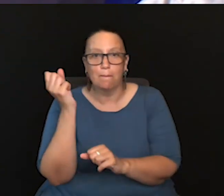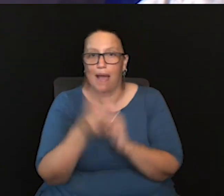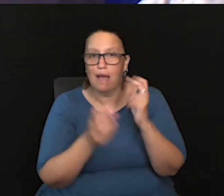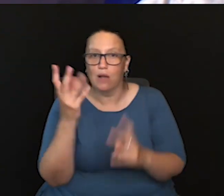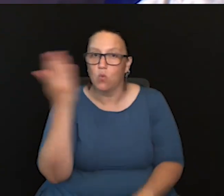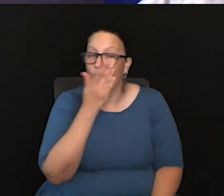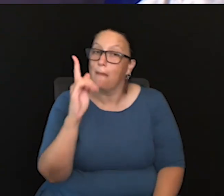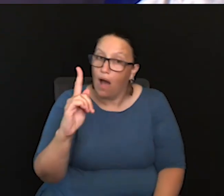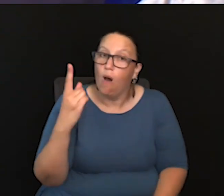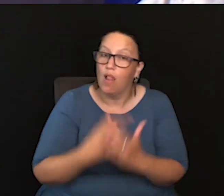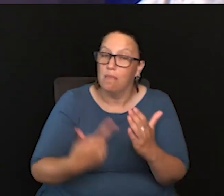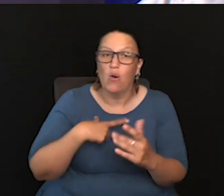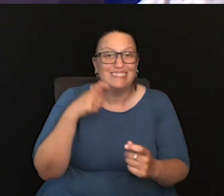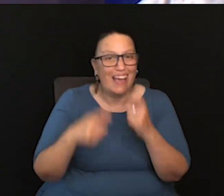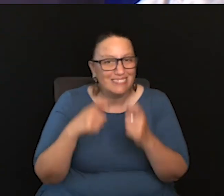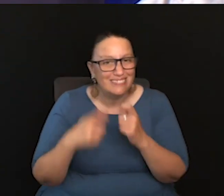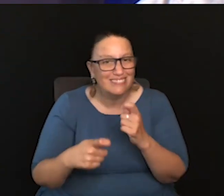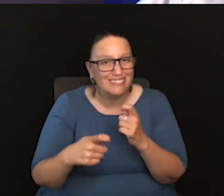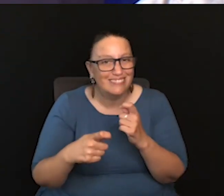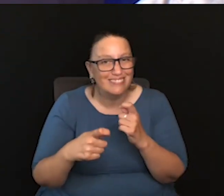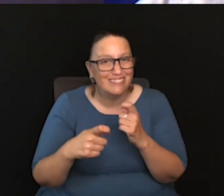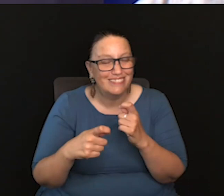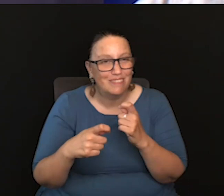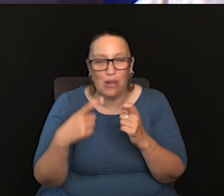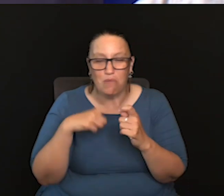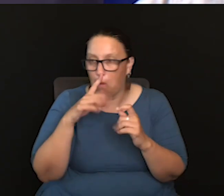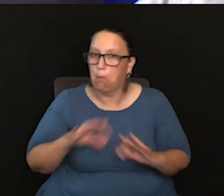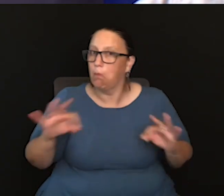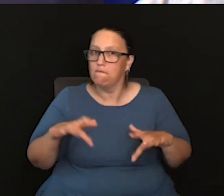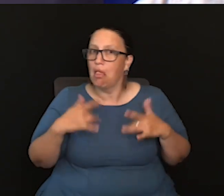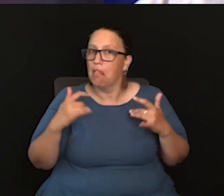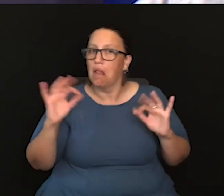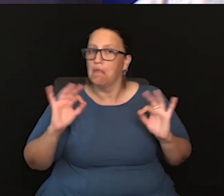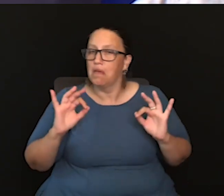as schools return, but what that probably means is that we're getting a more accurate understanding